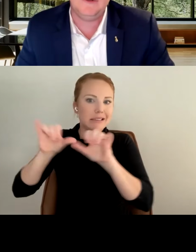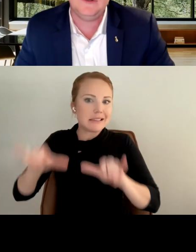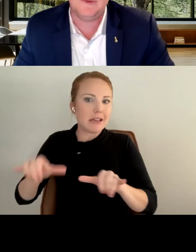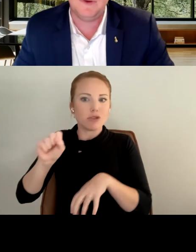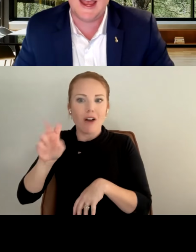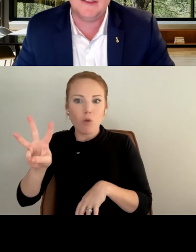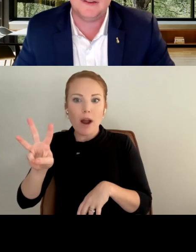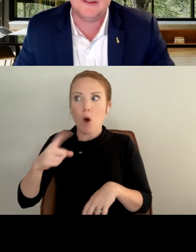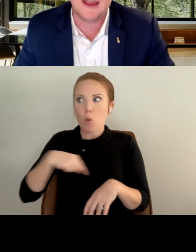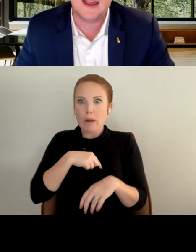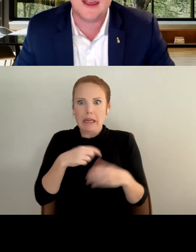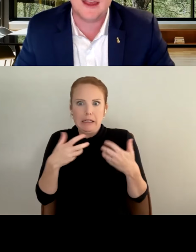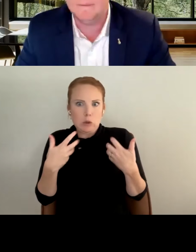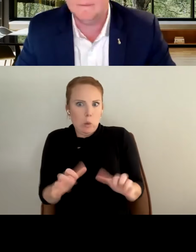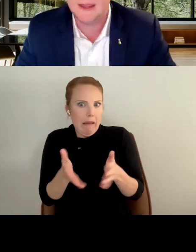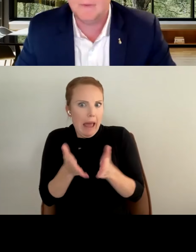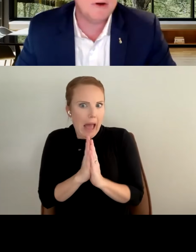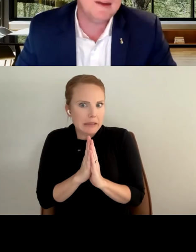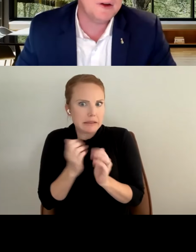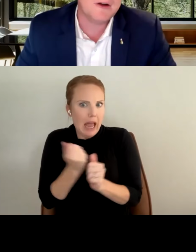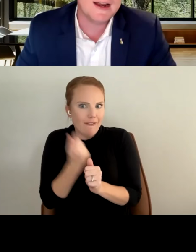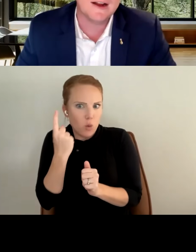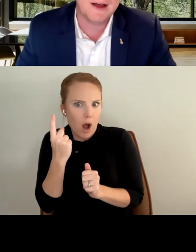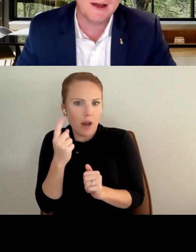announce yet, we don't want to ask everybody and we don't want to be democratic about it,